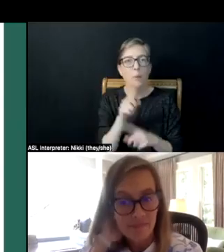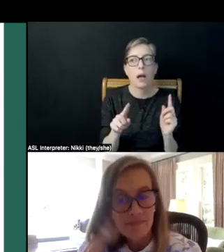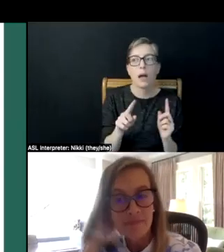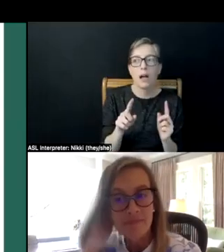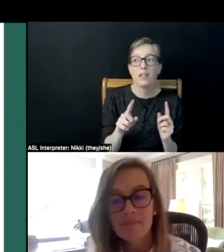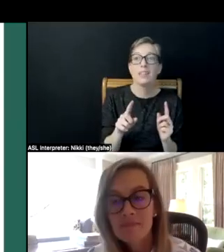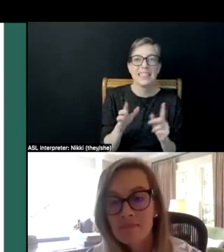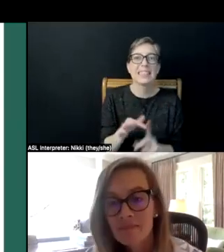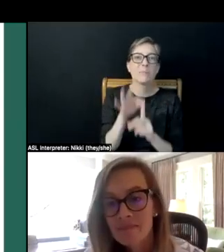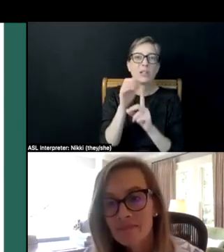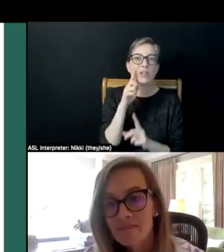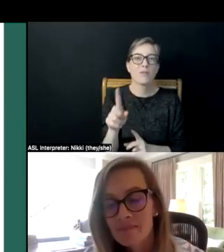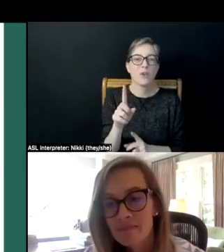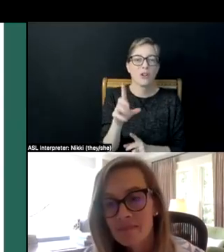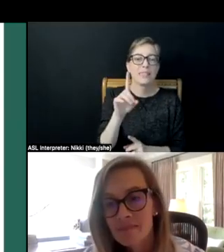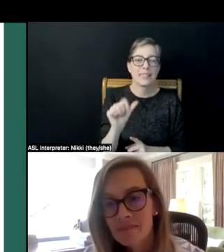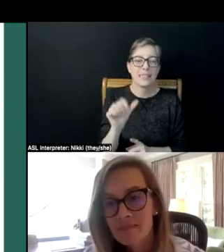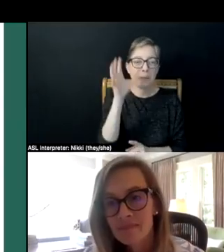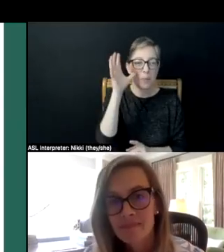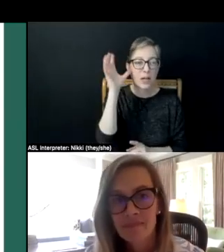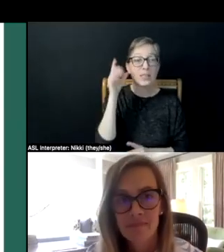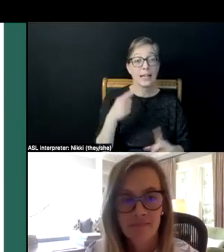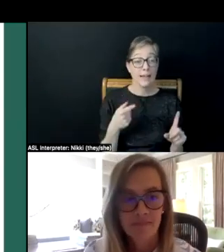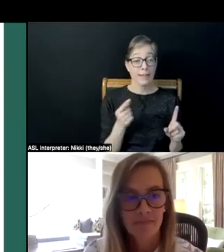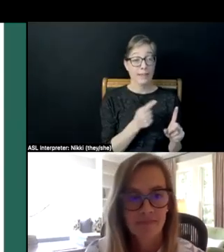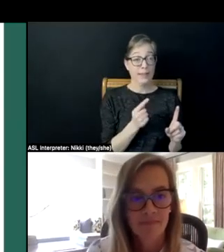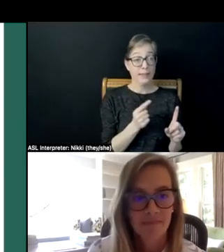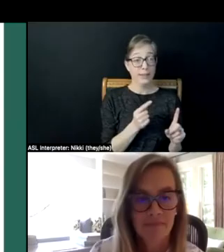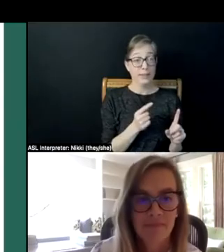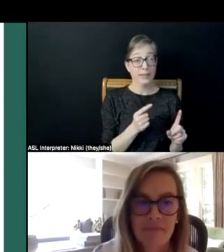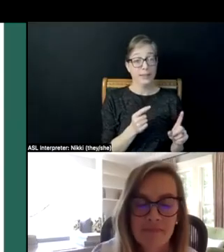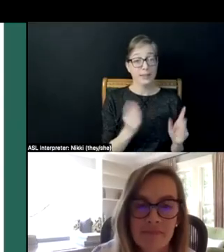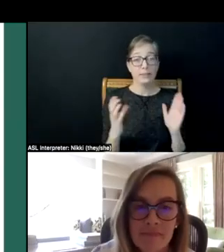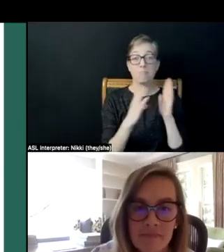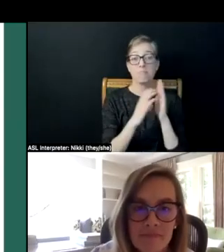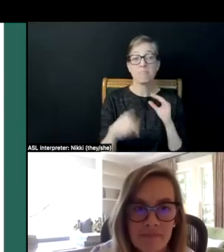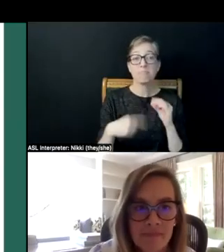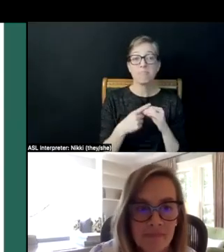This is a little blurb about our National Research Center on Parents with Disabilities,